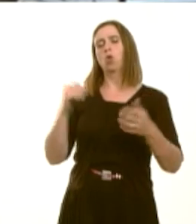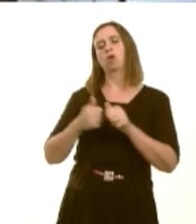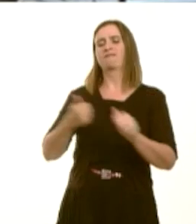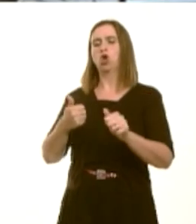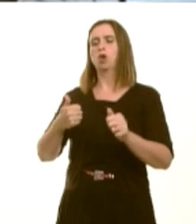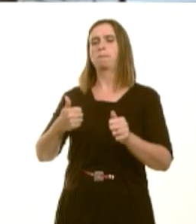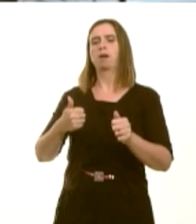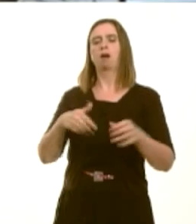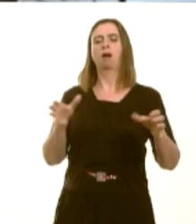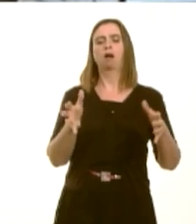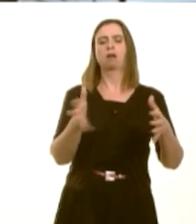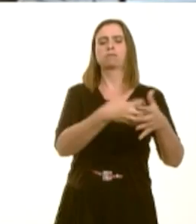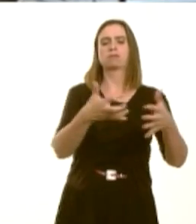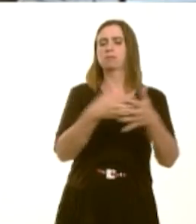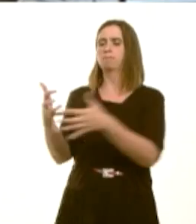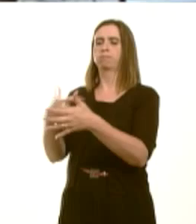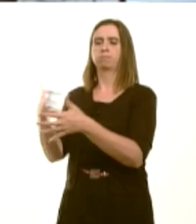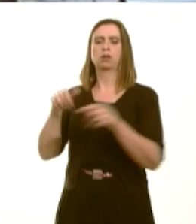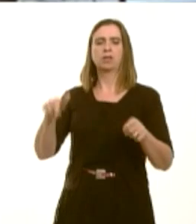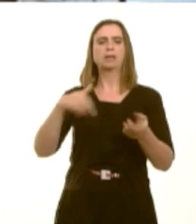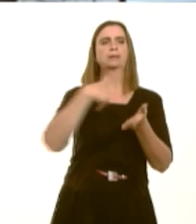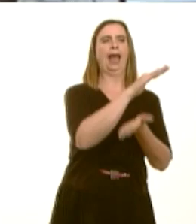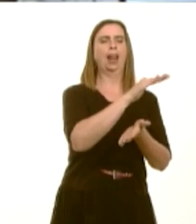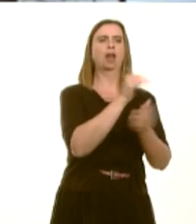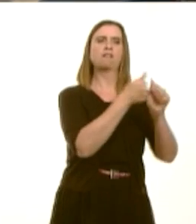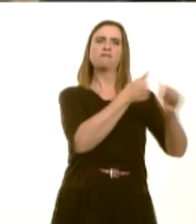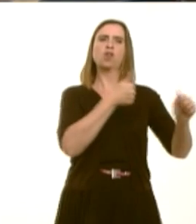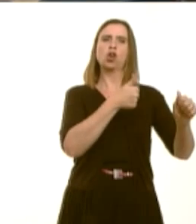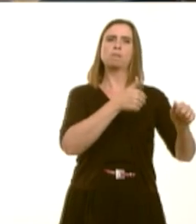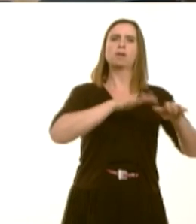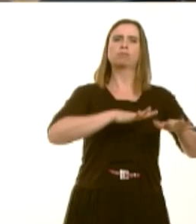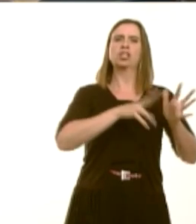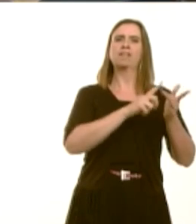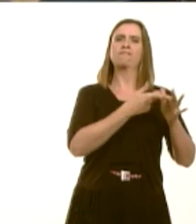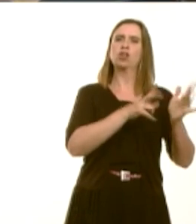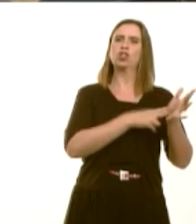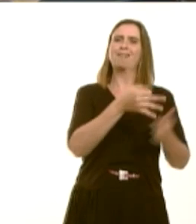that is registered in the British Virgin Islands, or two companies registered in that way, and